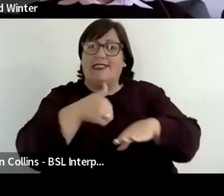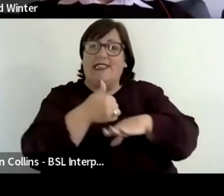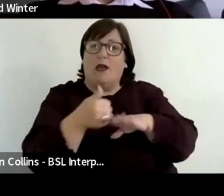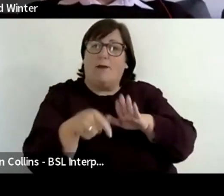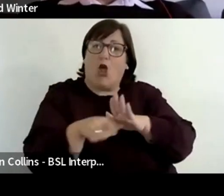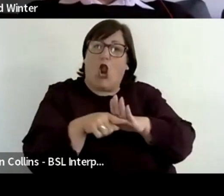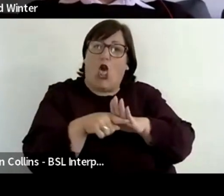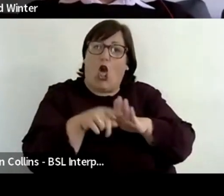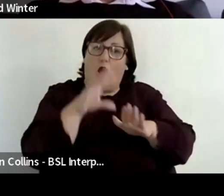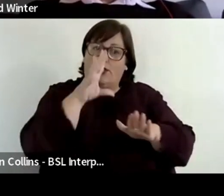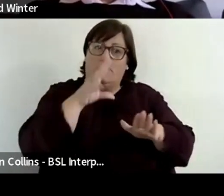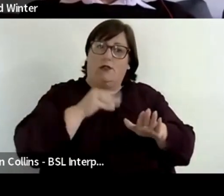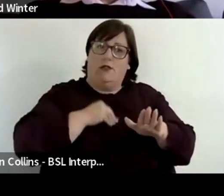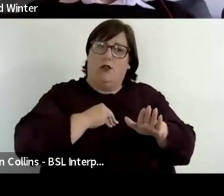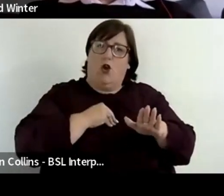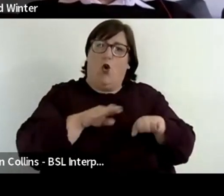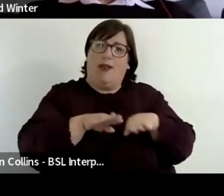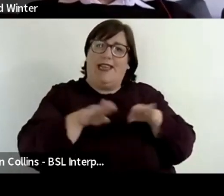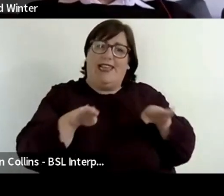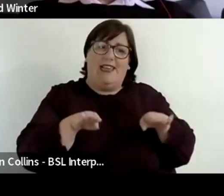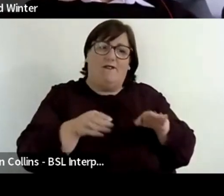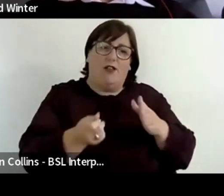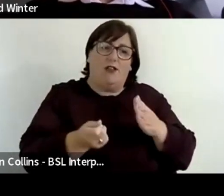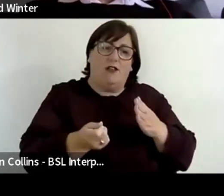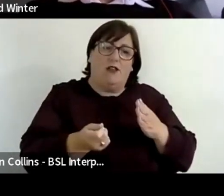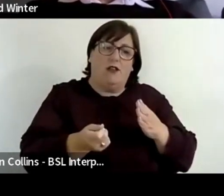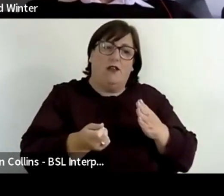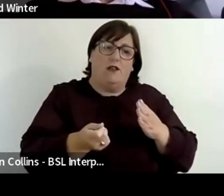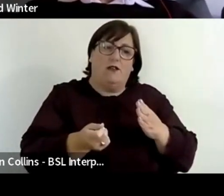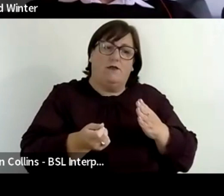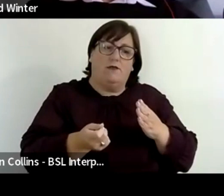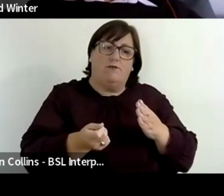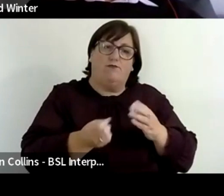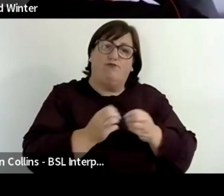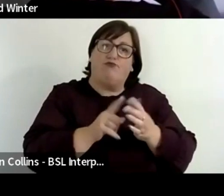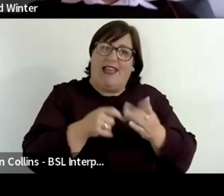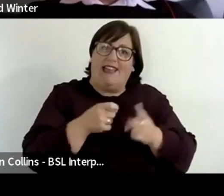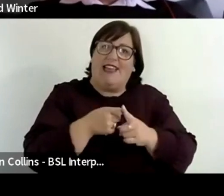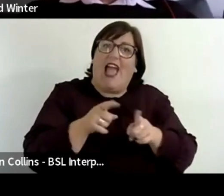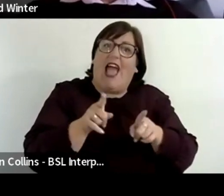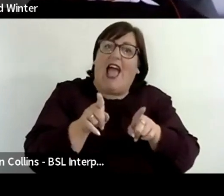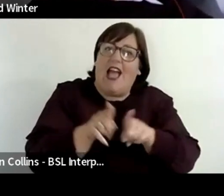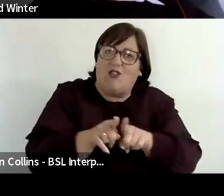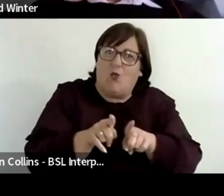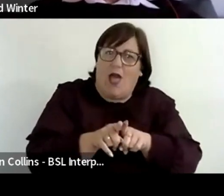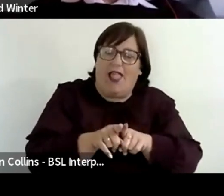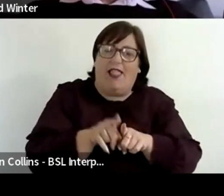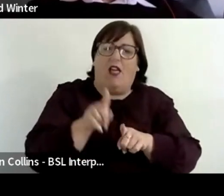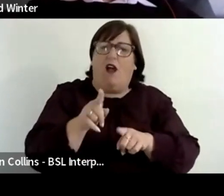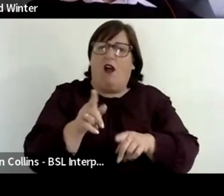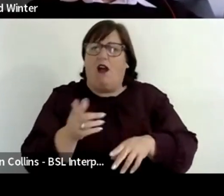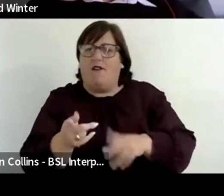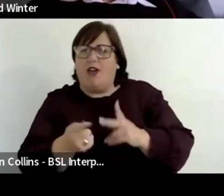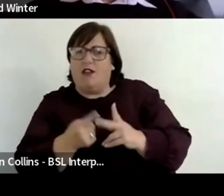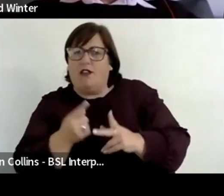There is a question here, how long does the hiring process take.